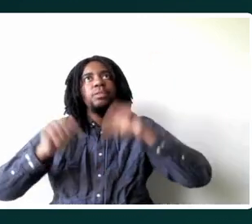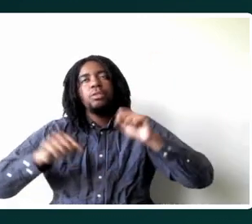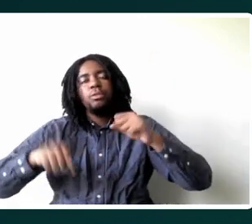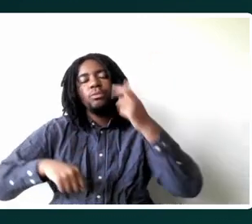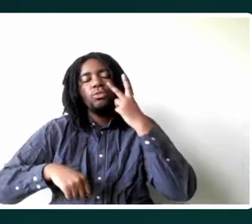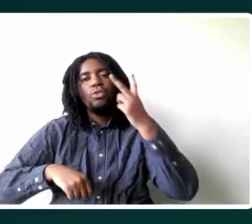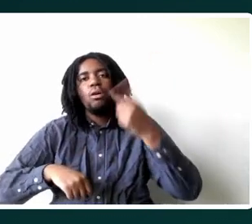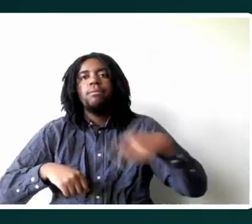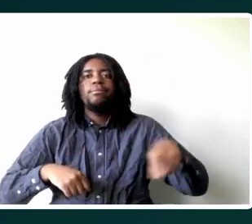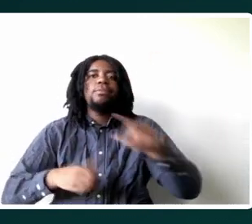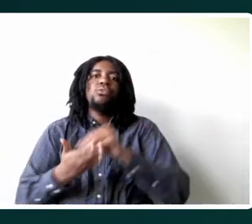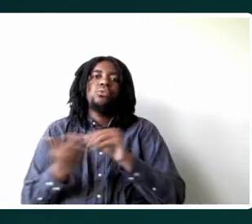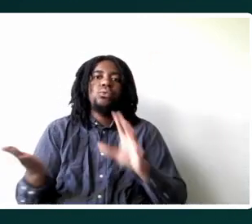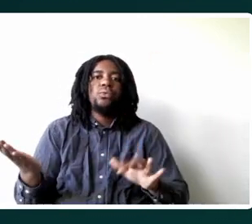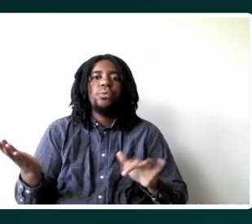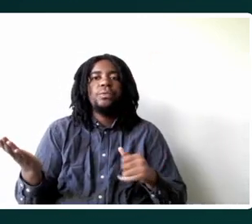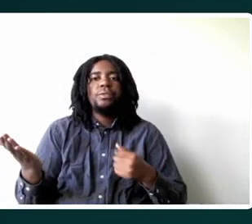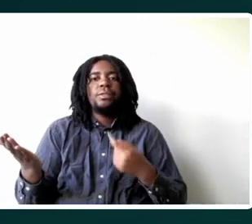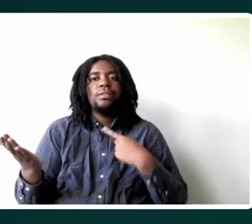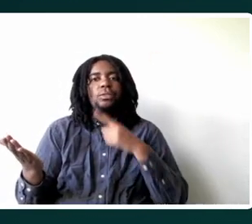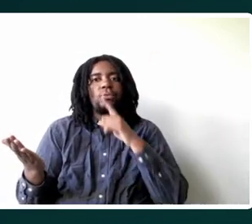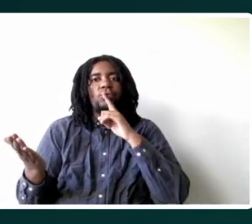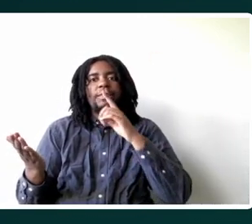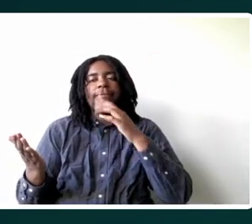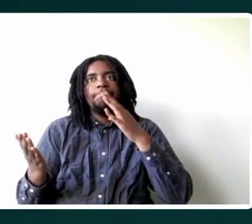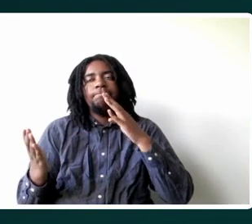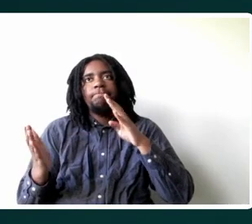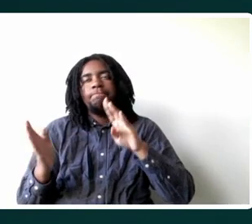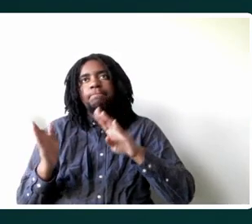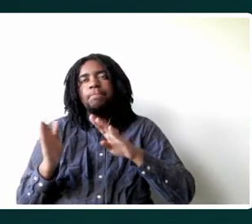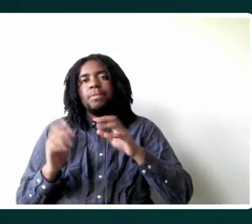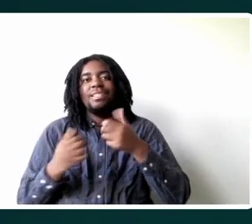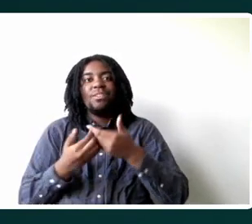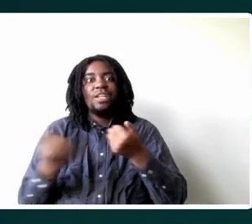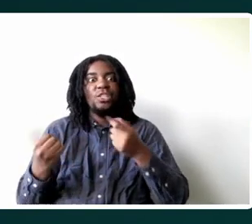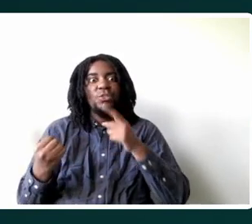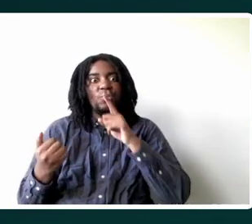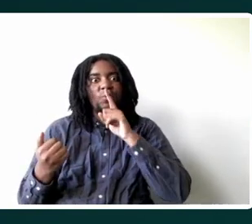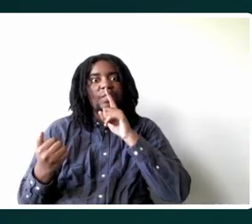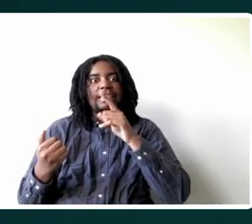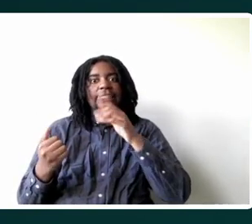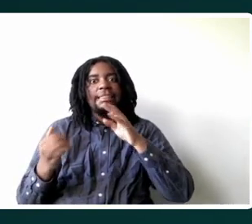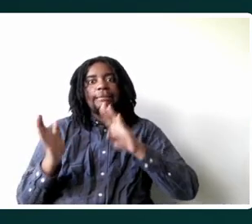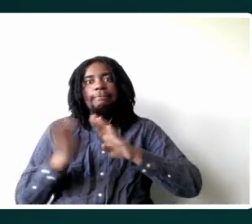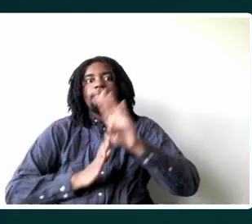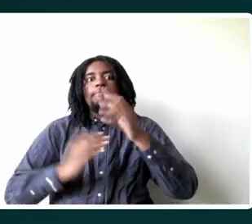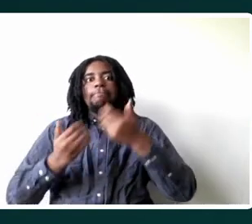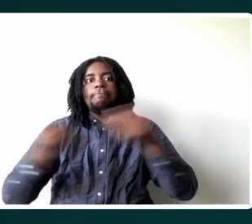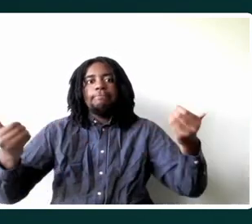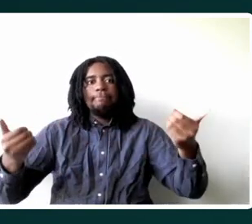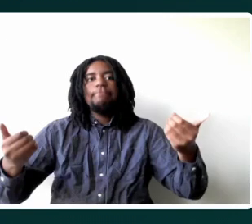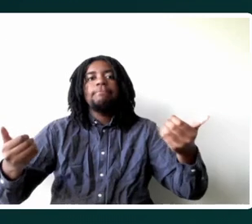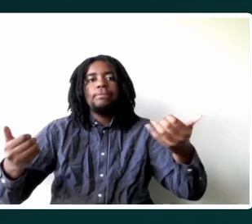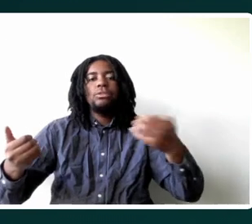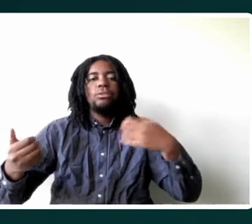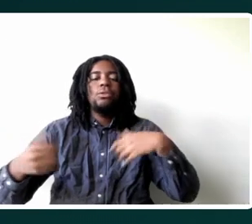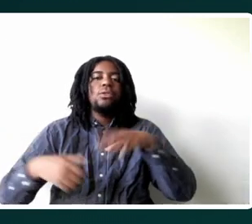was at the peak of segregation. And so, you know, W.E.B Du Bois, the renowned scholar and activist,